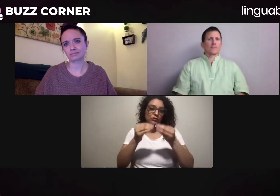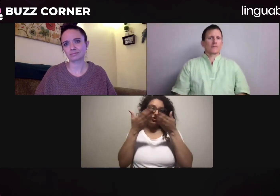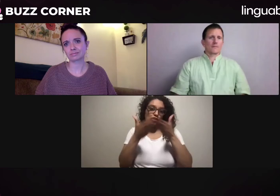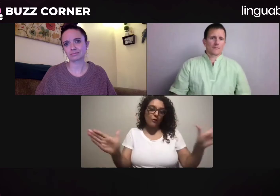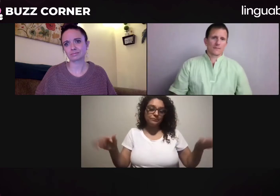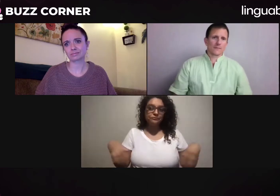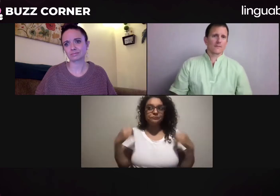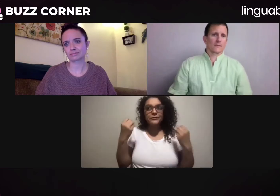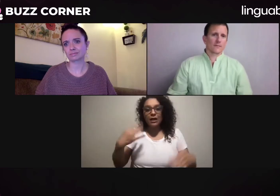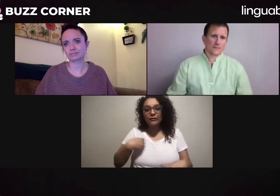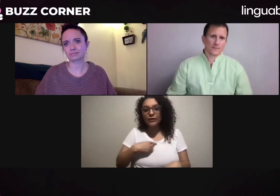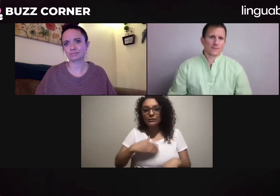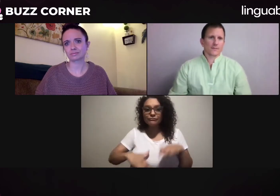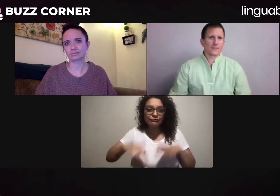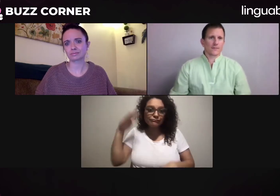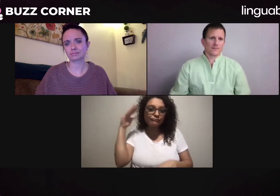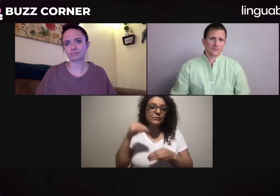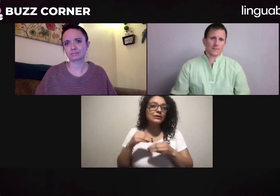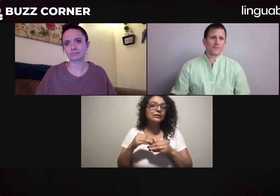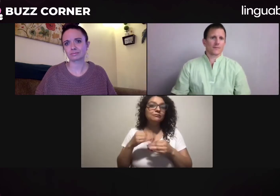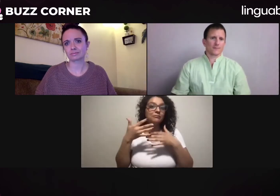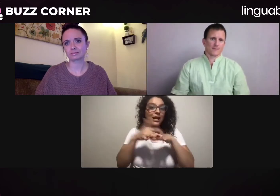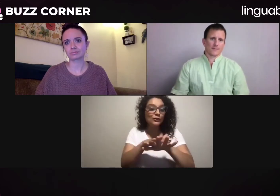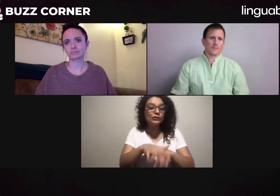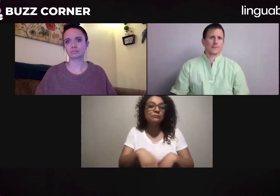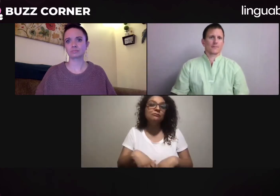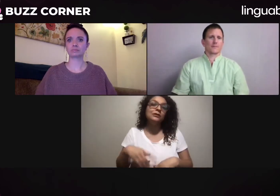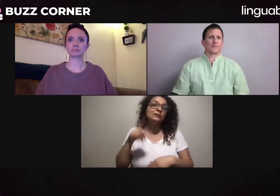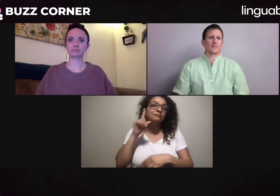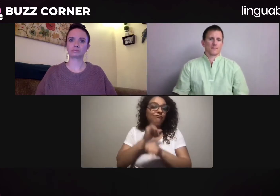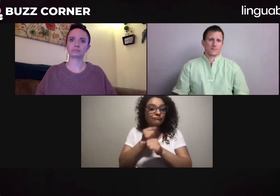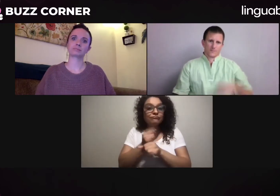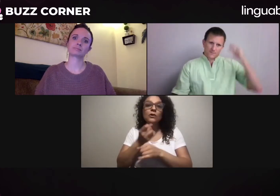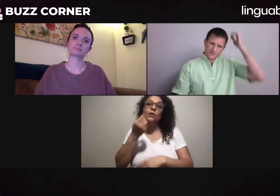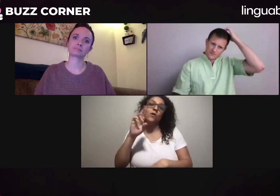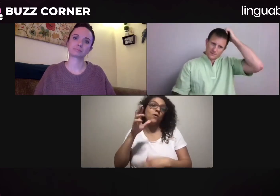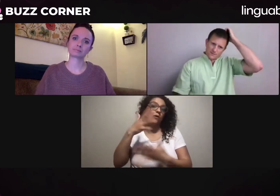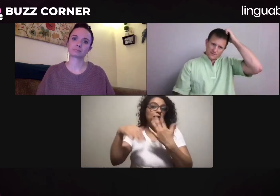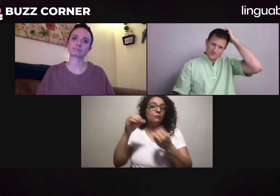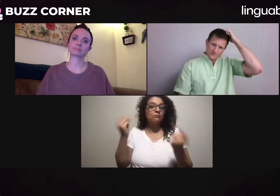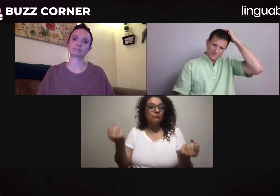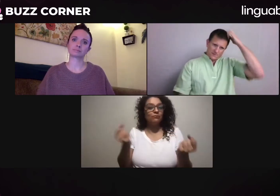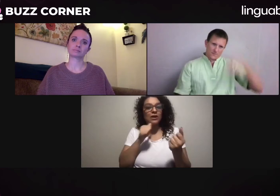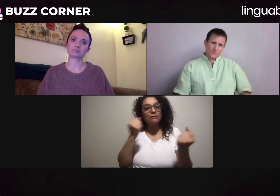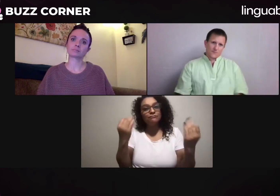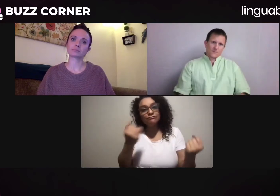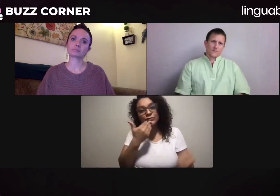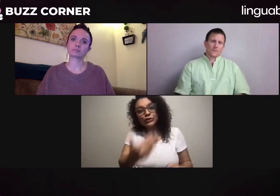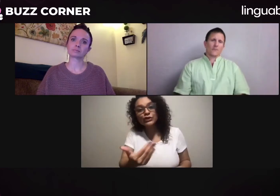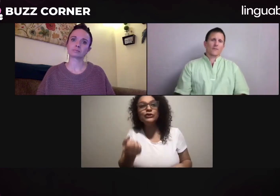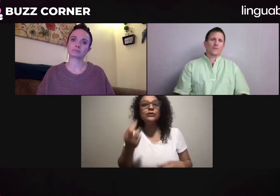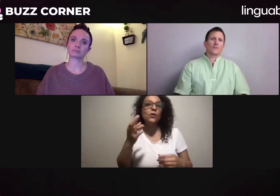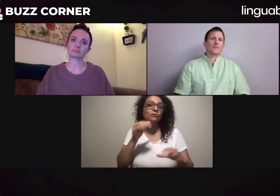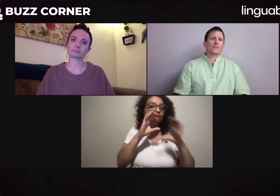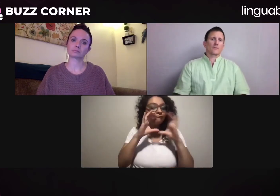Yeah, And I think that the Deaf community in general, for most of us, our upbringing maybe in mainstream experience